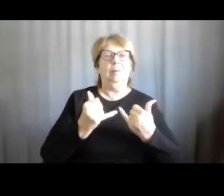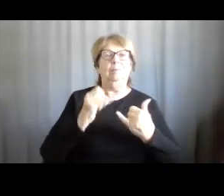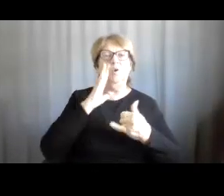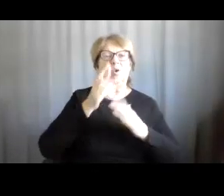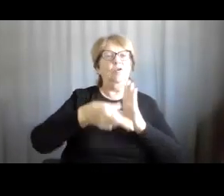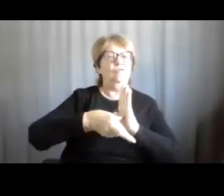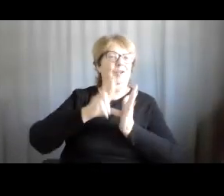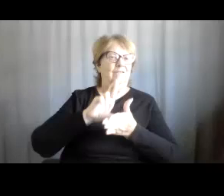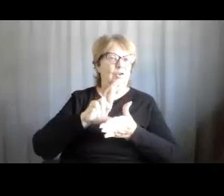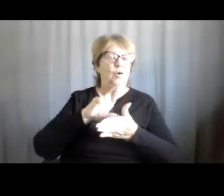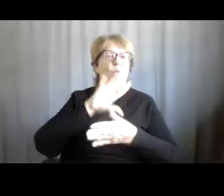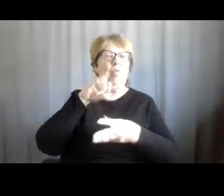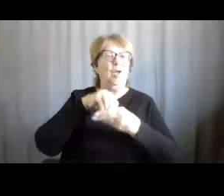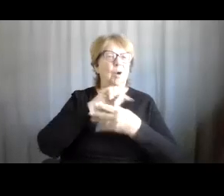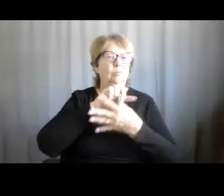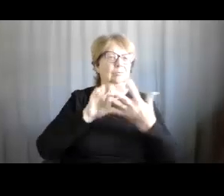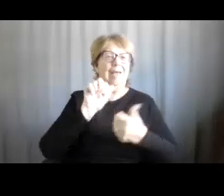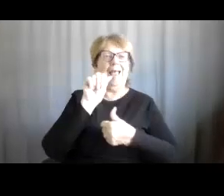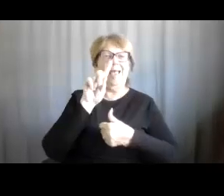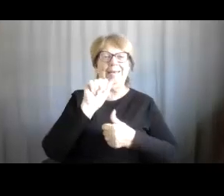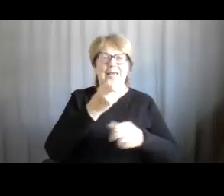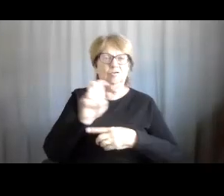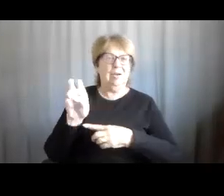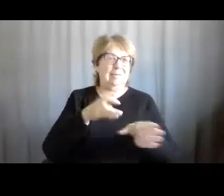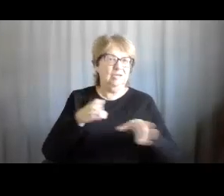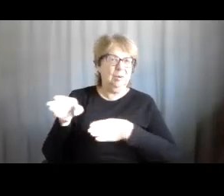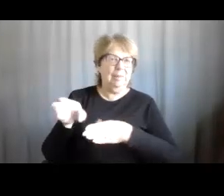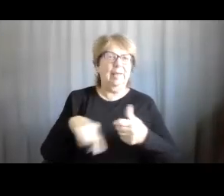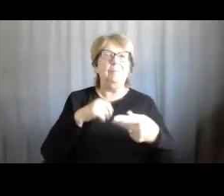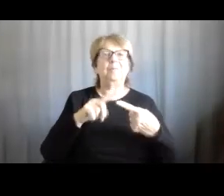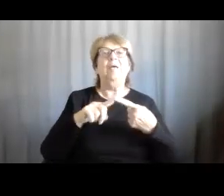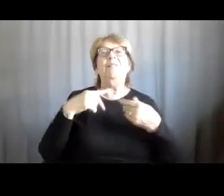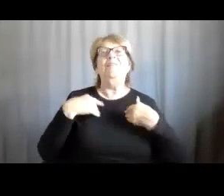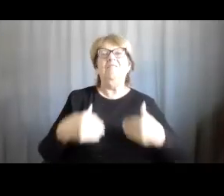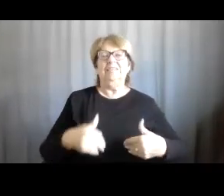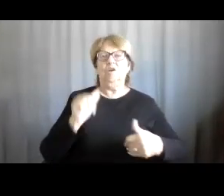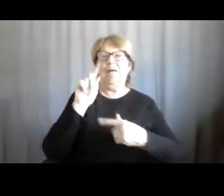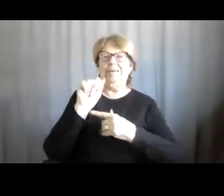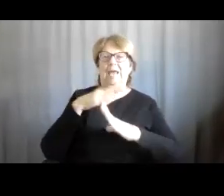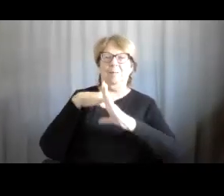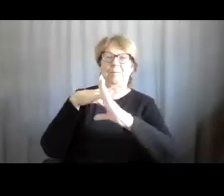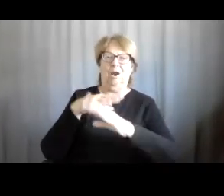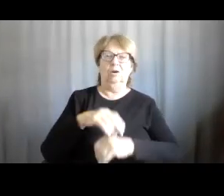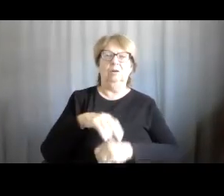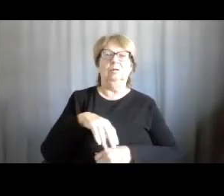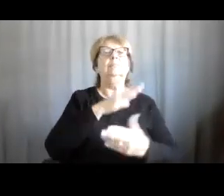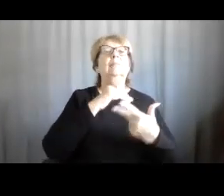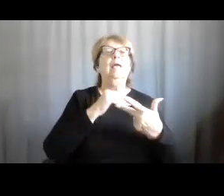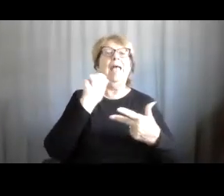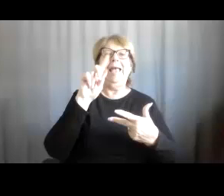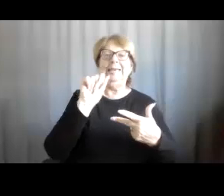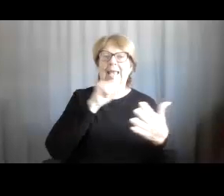components of the ADA transition plan, physical ADA barriers, our ADA study, public engagement,